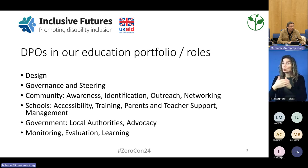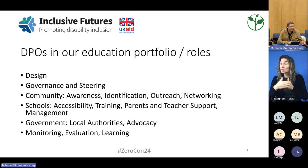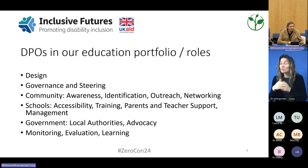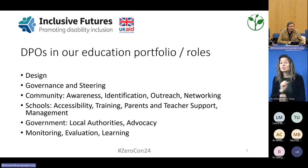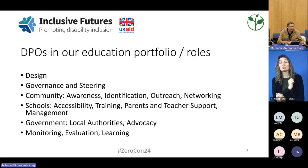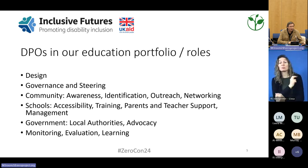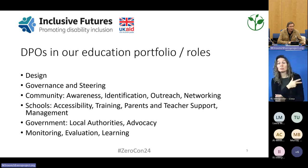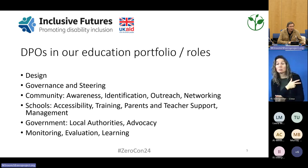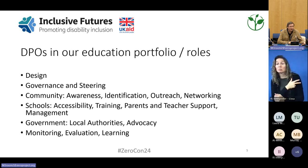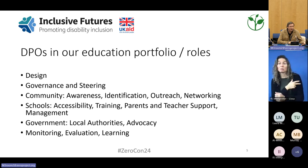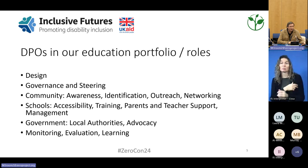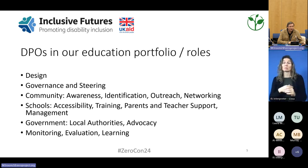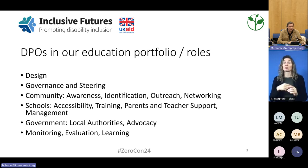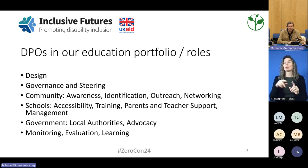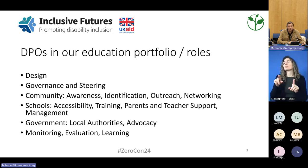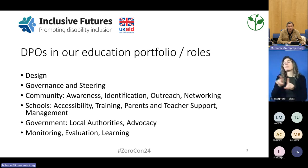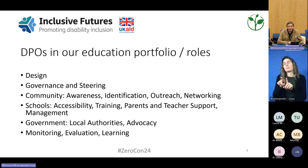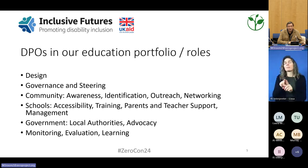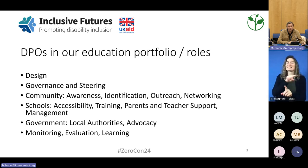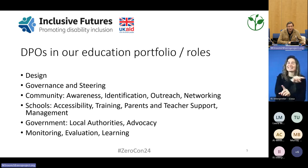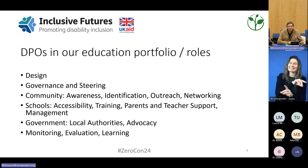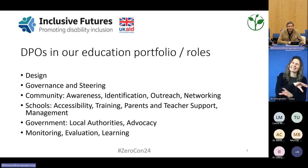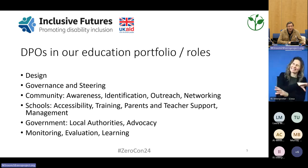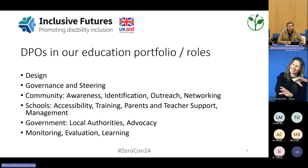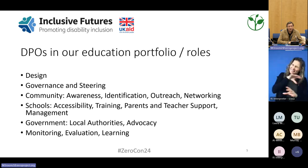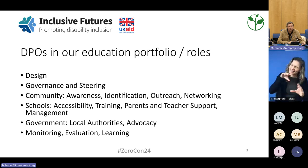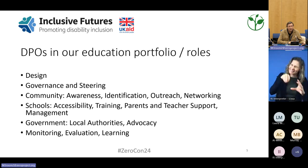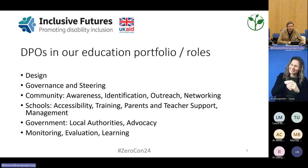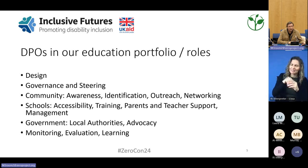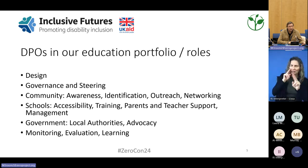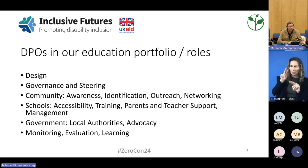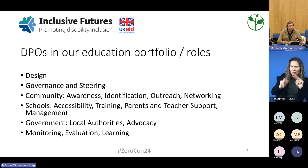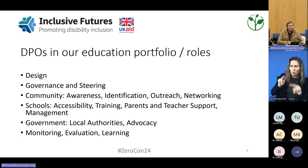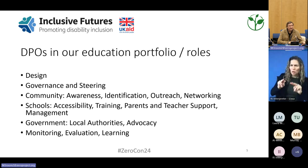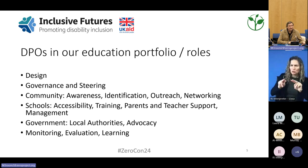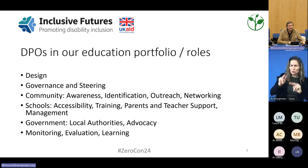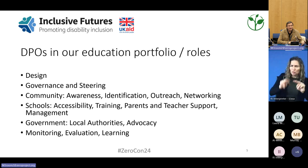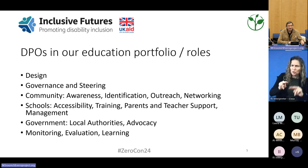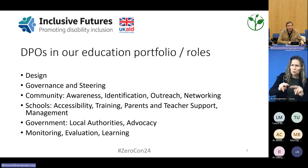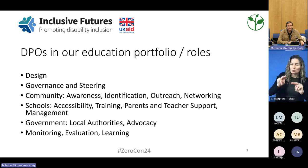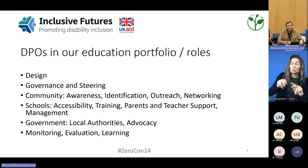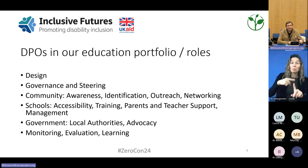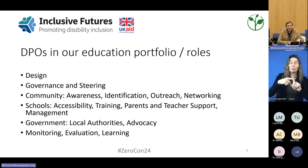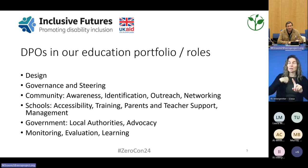and parcel of monitoring, evaluation and learning, because we want to make sure their voices and